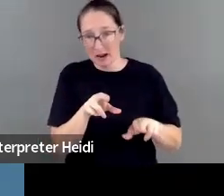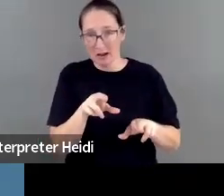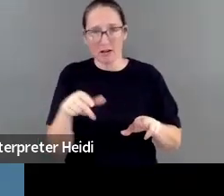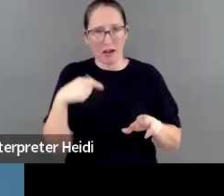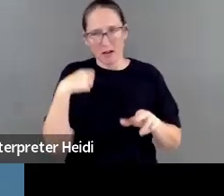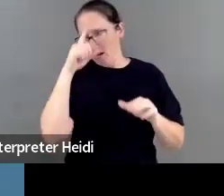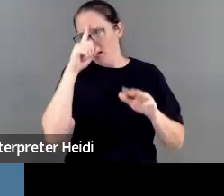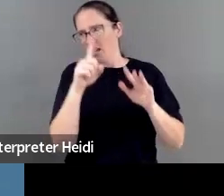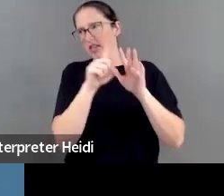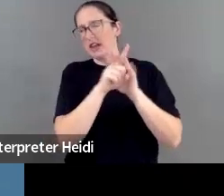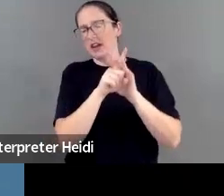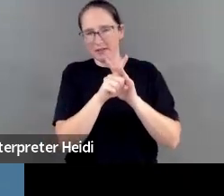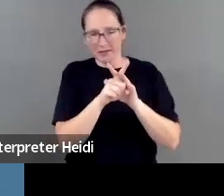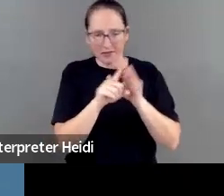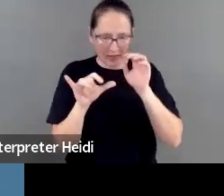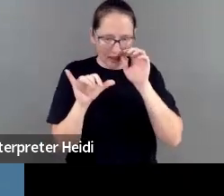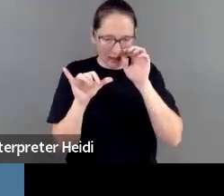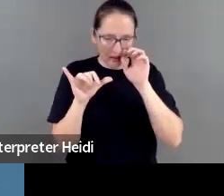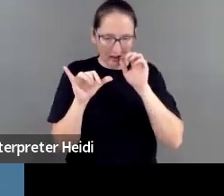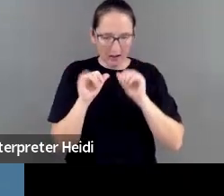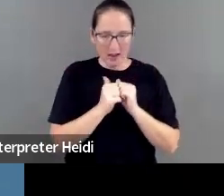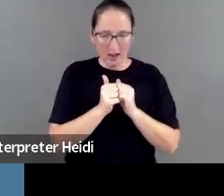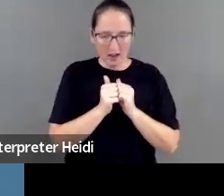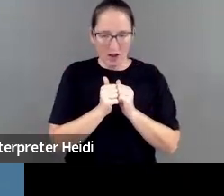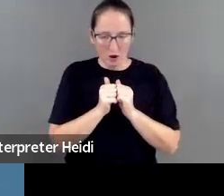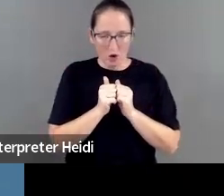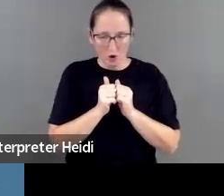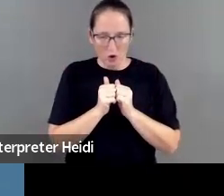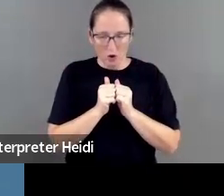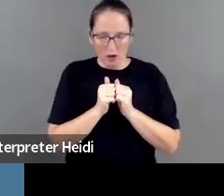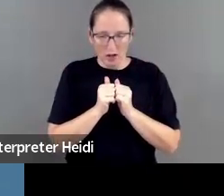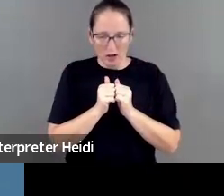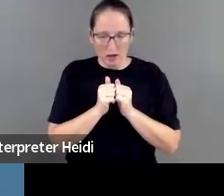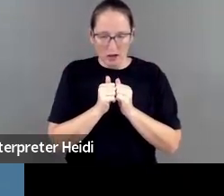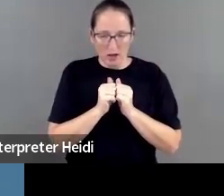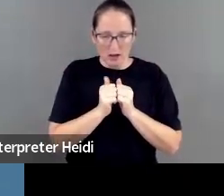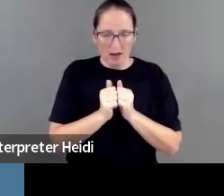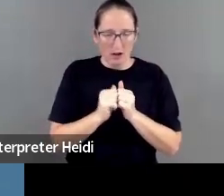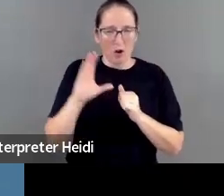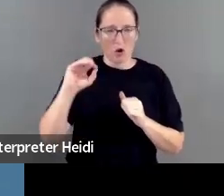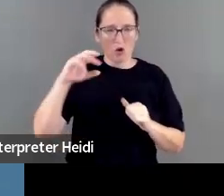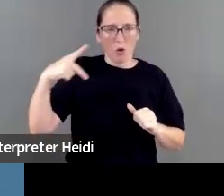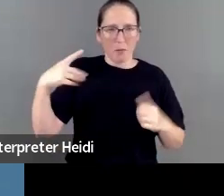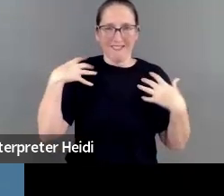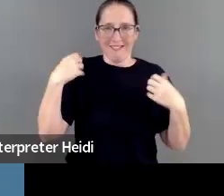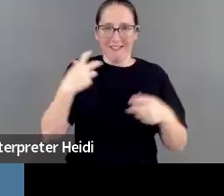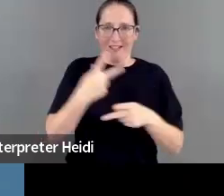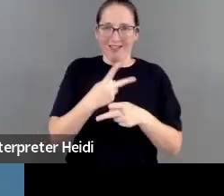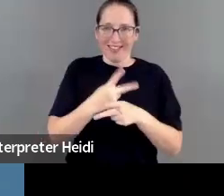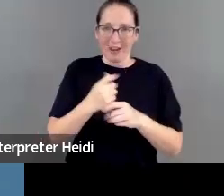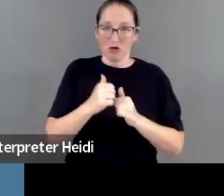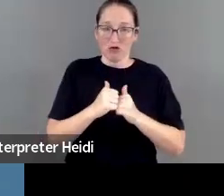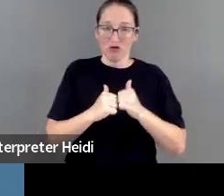, which is I think in and of itself a barrier or a challenge and I also